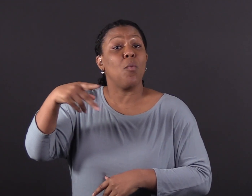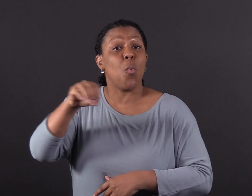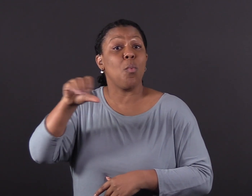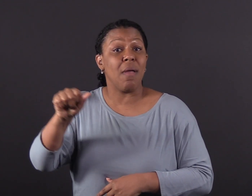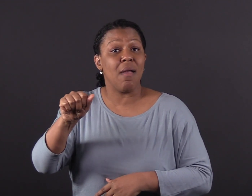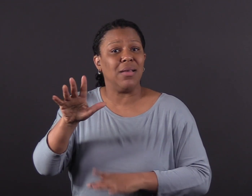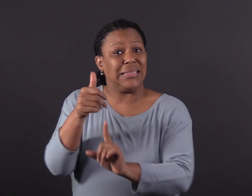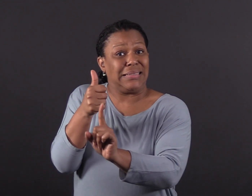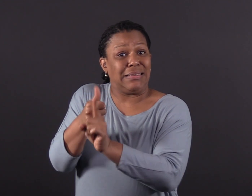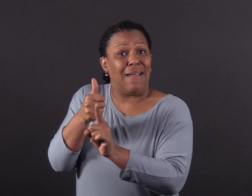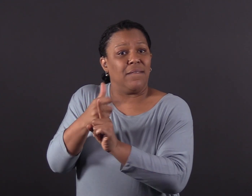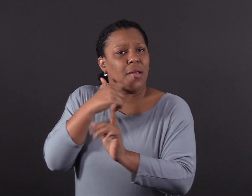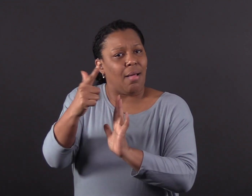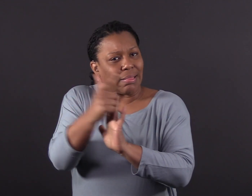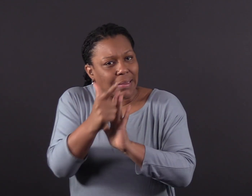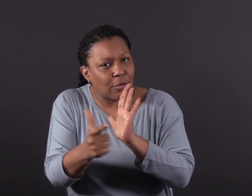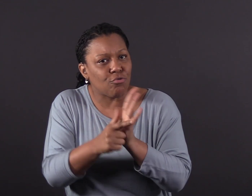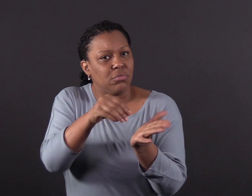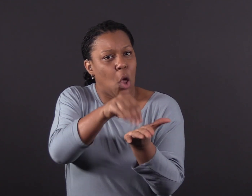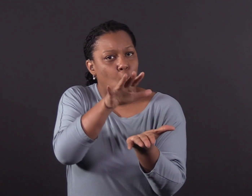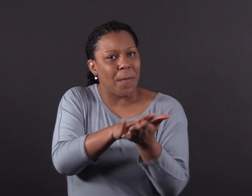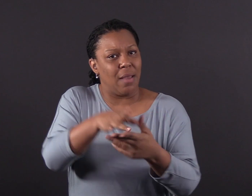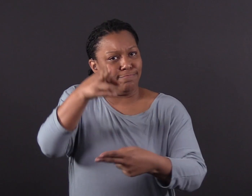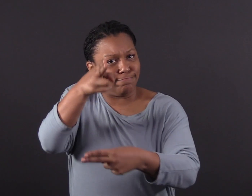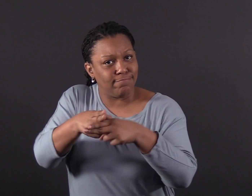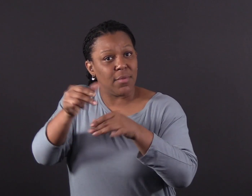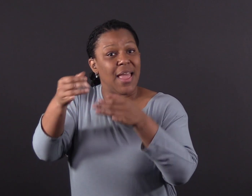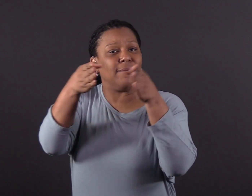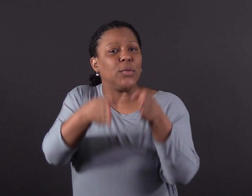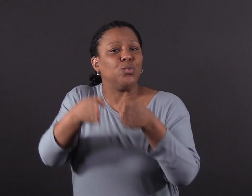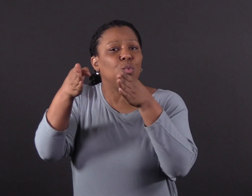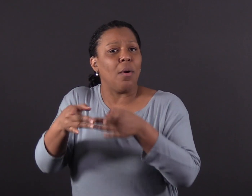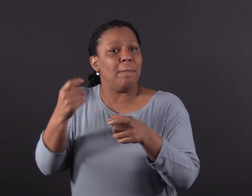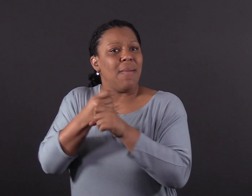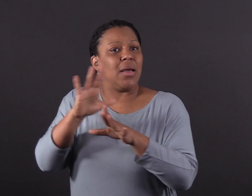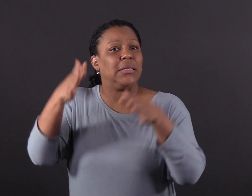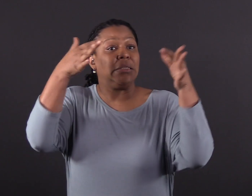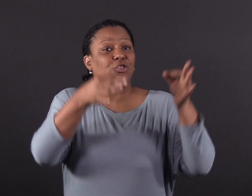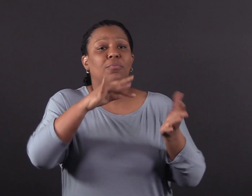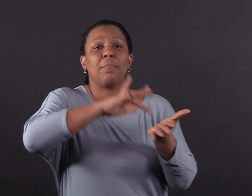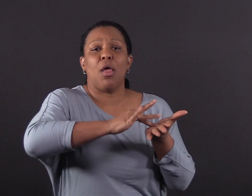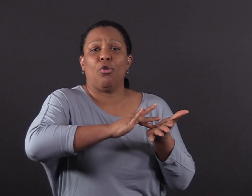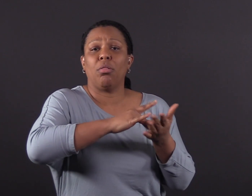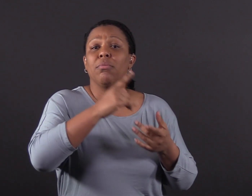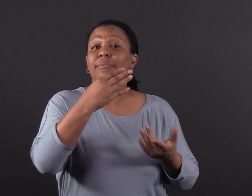The Durable Power of Attorney itself is a legal document naming an individual to make medical